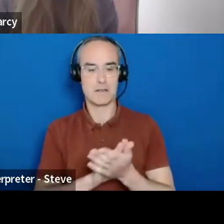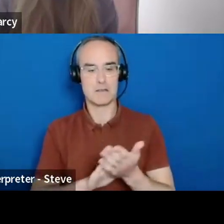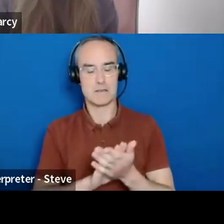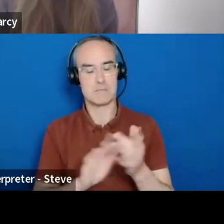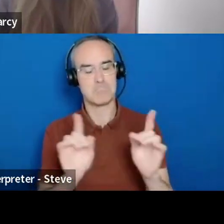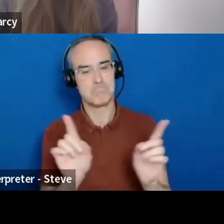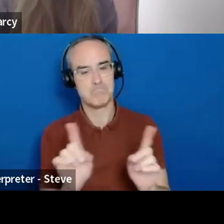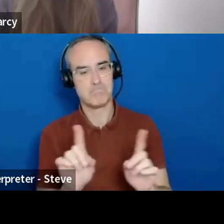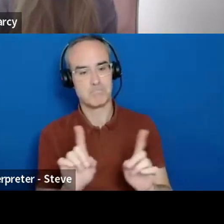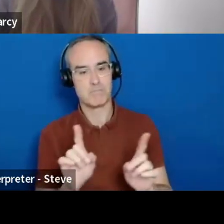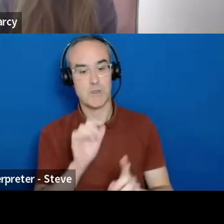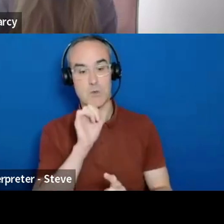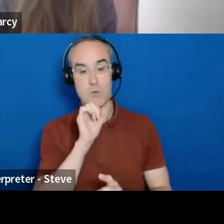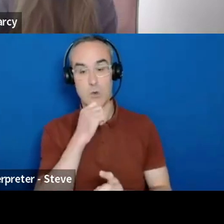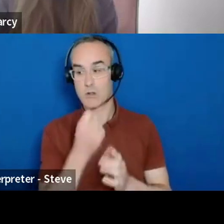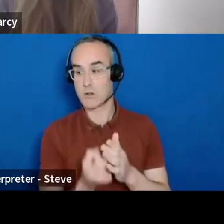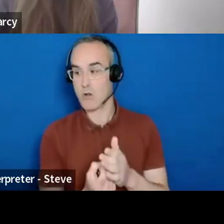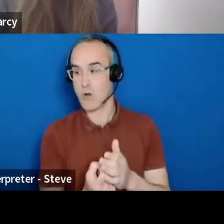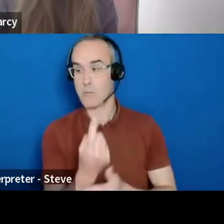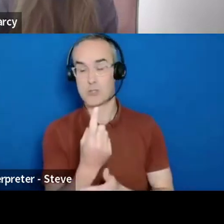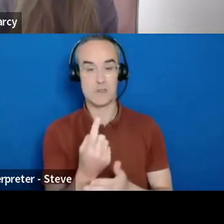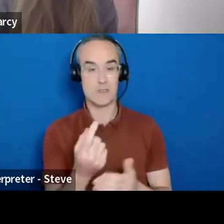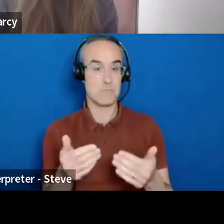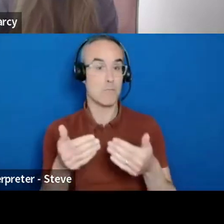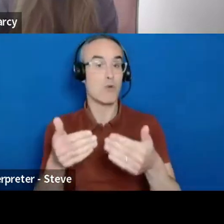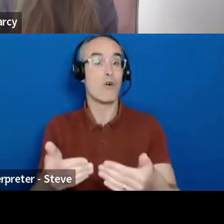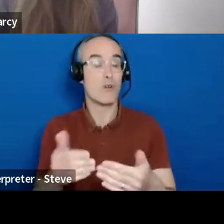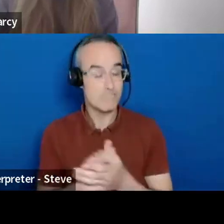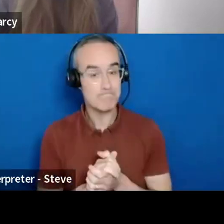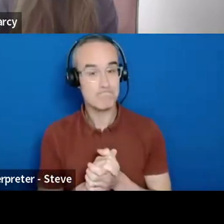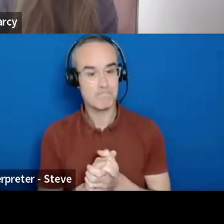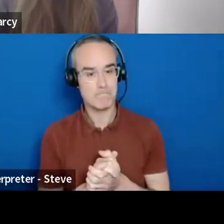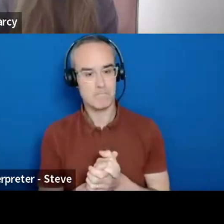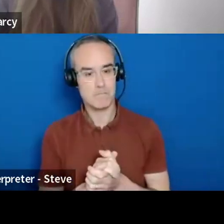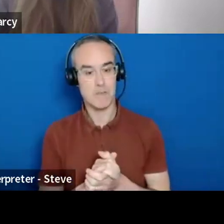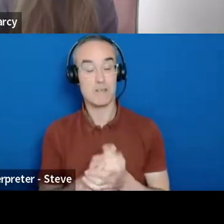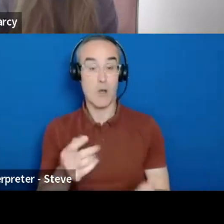a chance to then move on from that. So enthusiasm, yes.